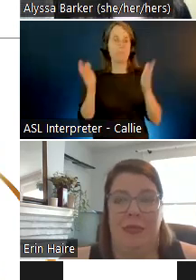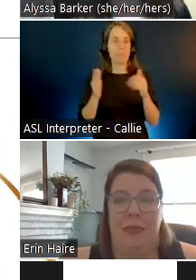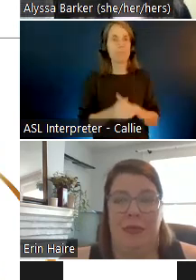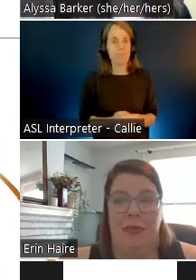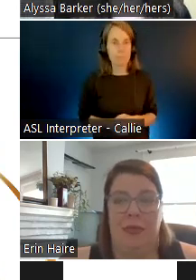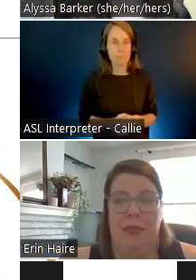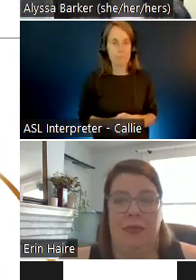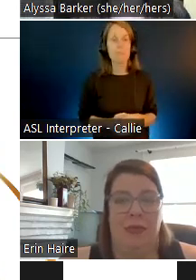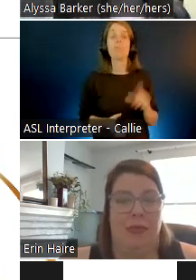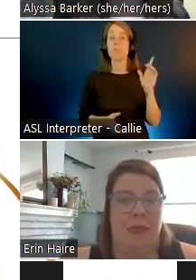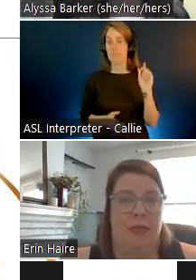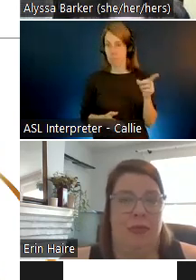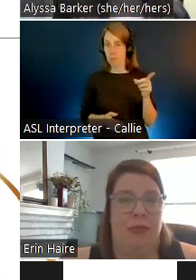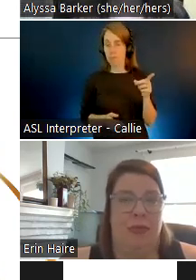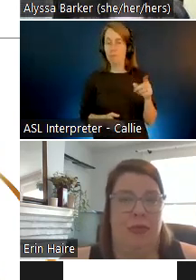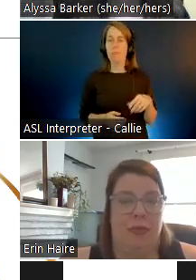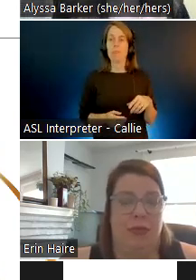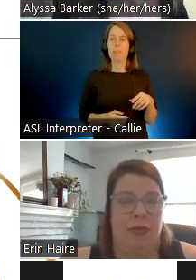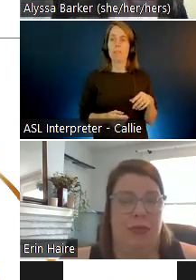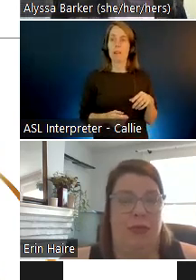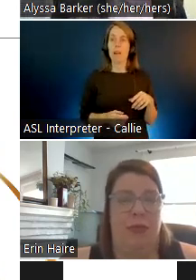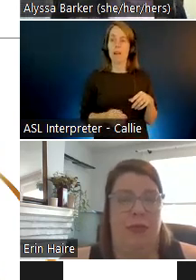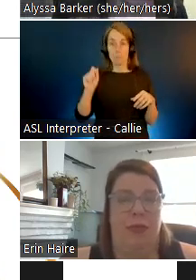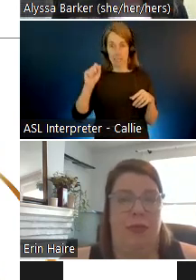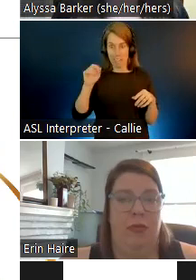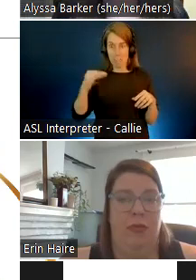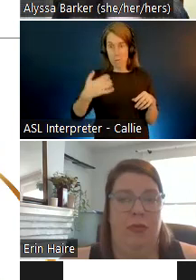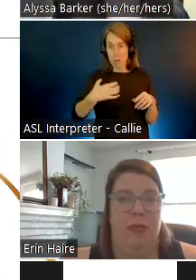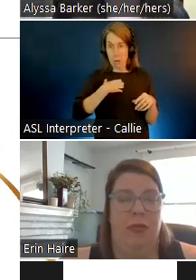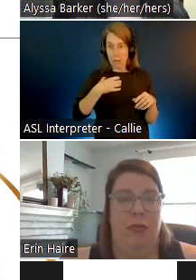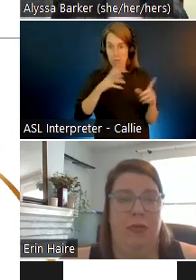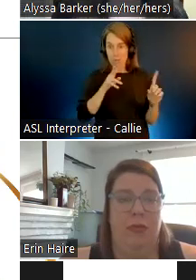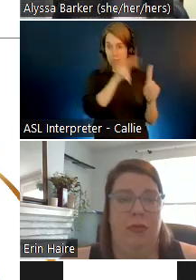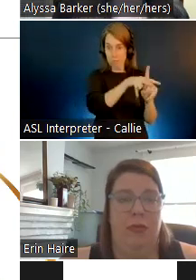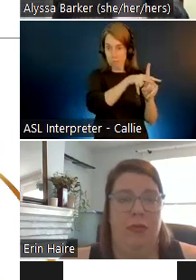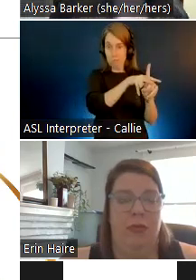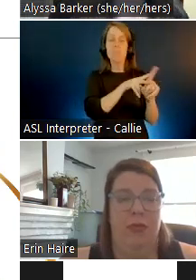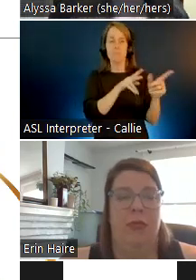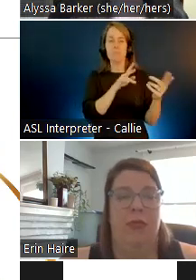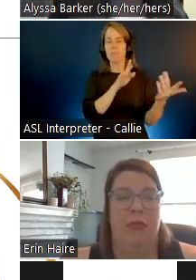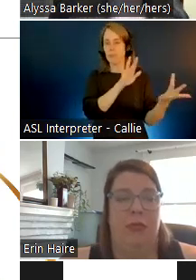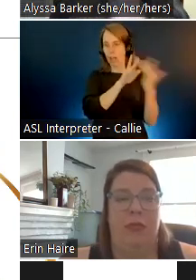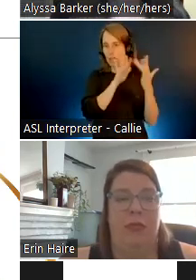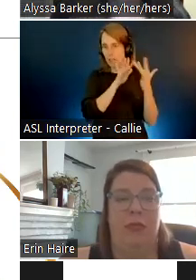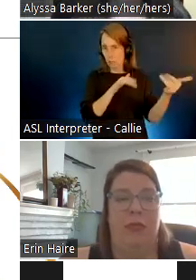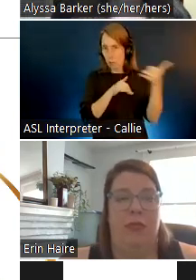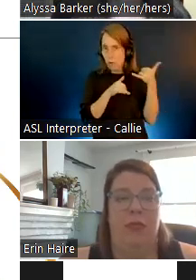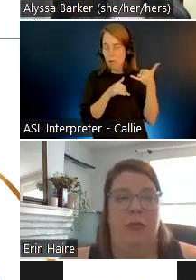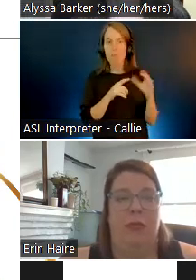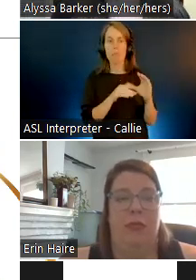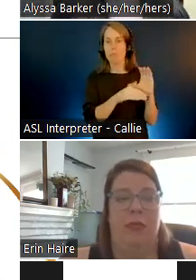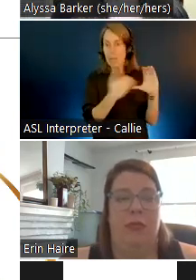this is our to file a complaint you can contact us by phone by email and there's also a way to